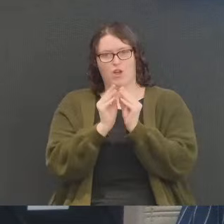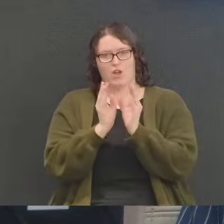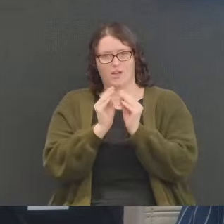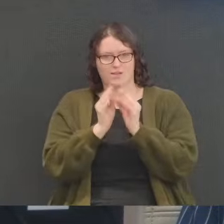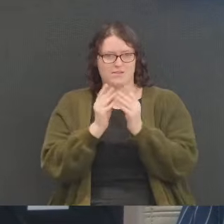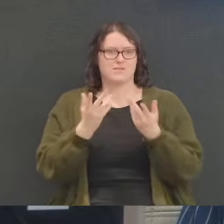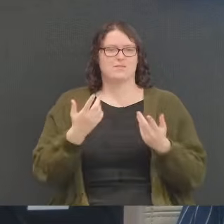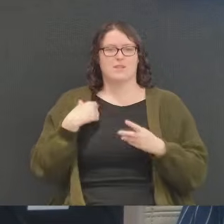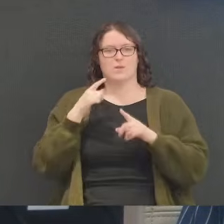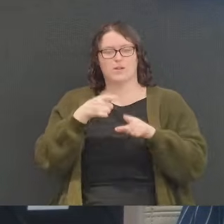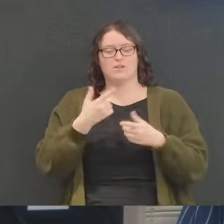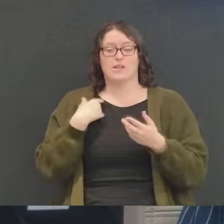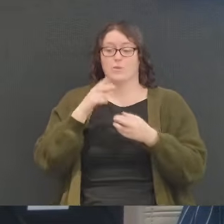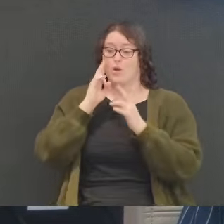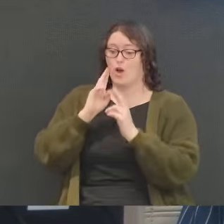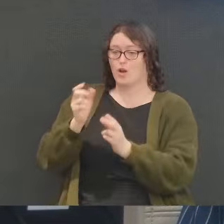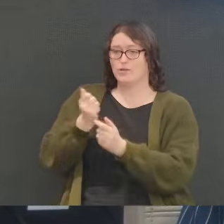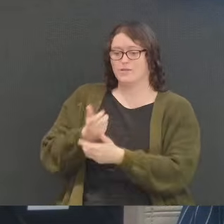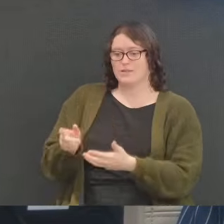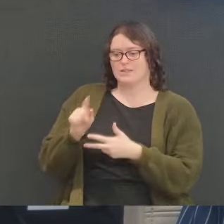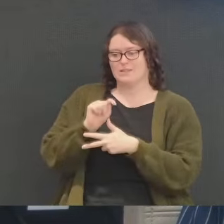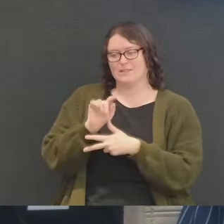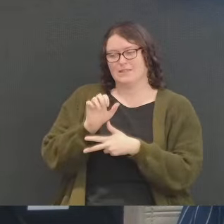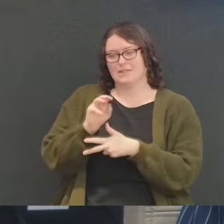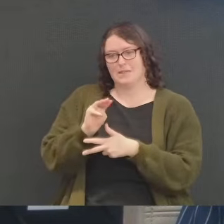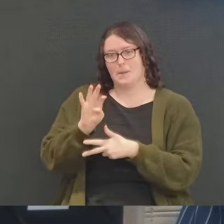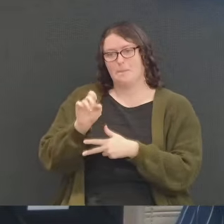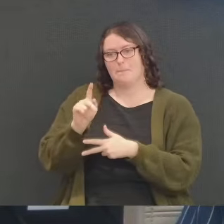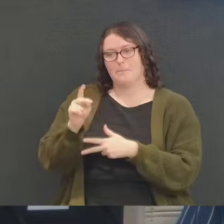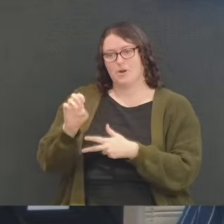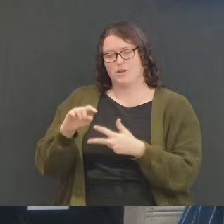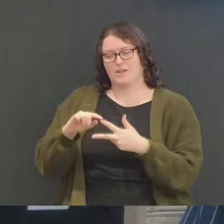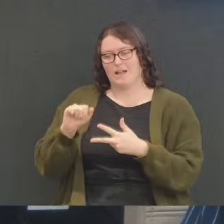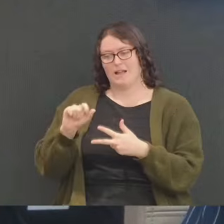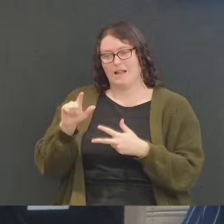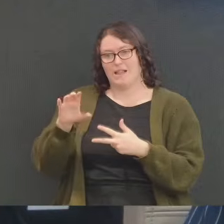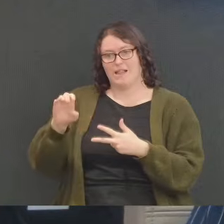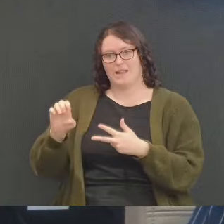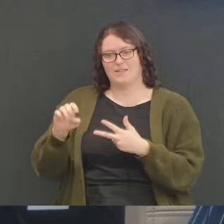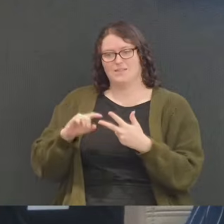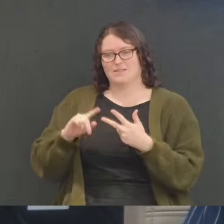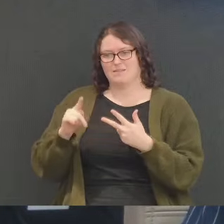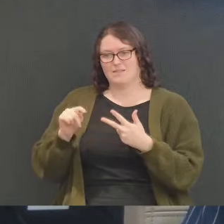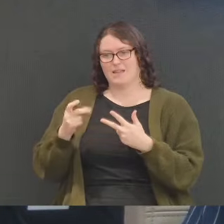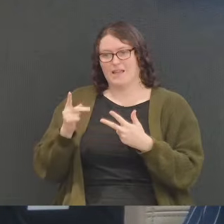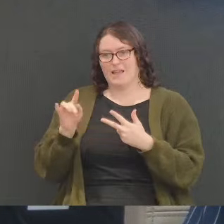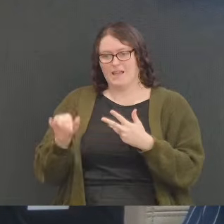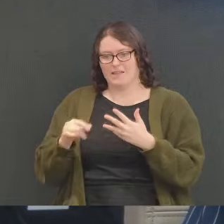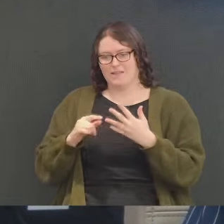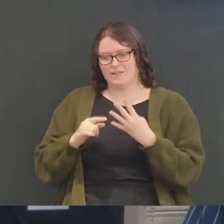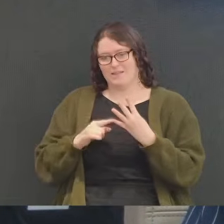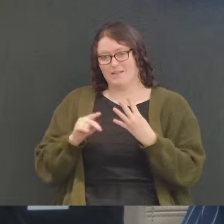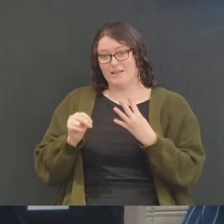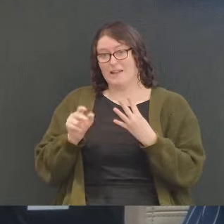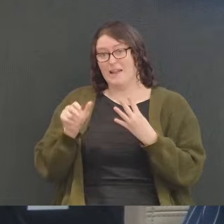I want to say congratulations to Tim Burke, Alice Snyder, Kathy Wade, and Nan Whe. Congratulations